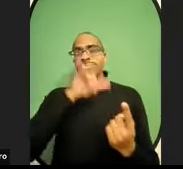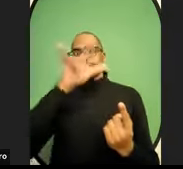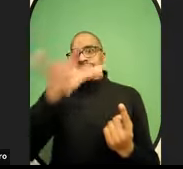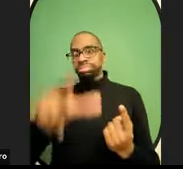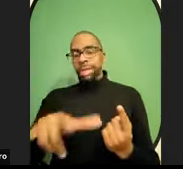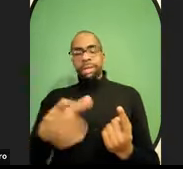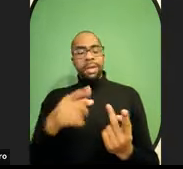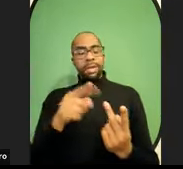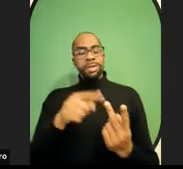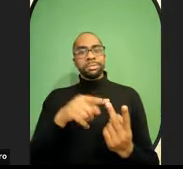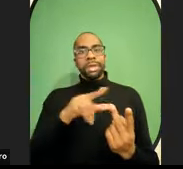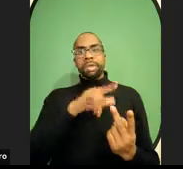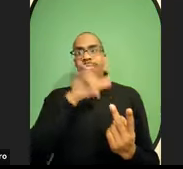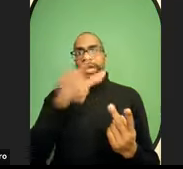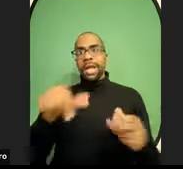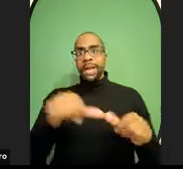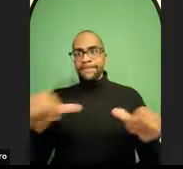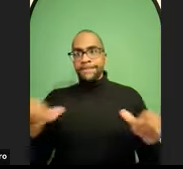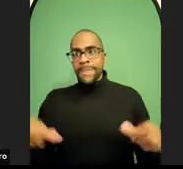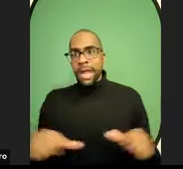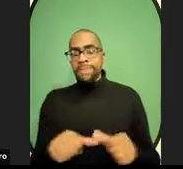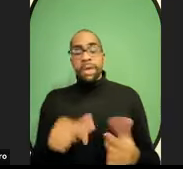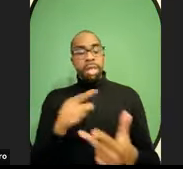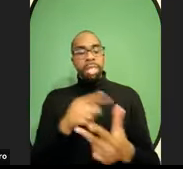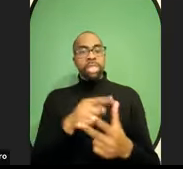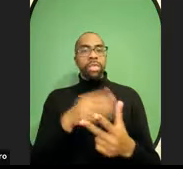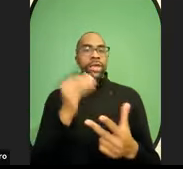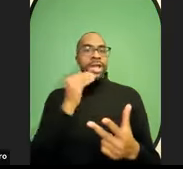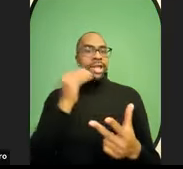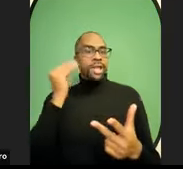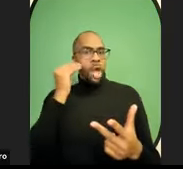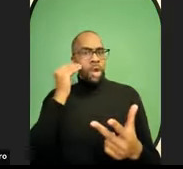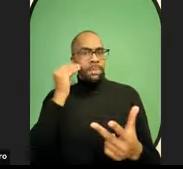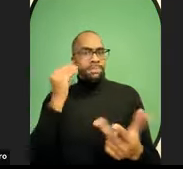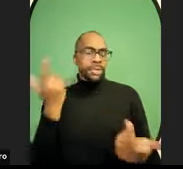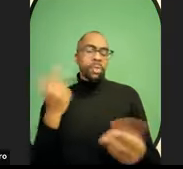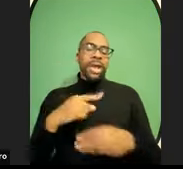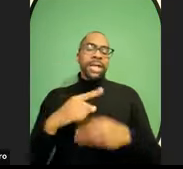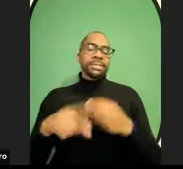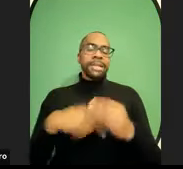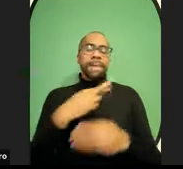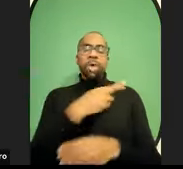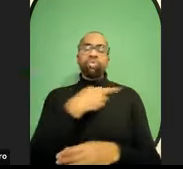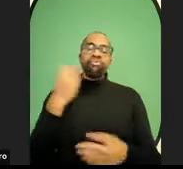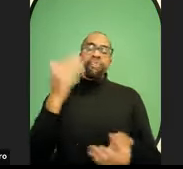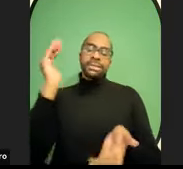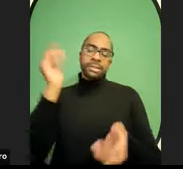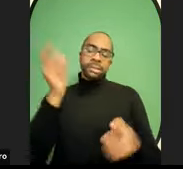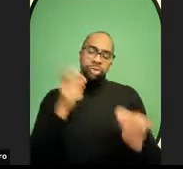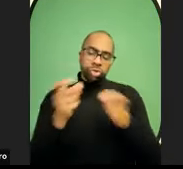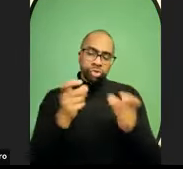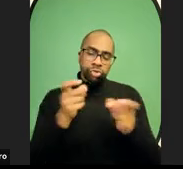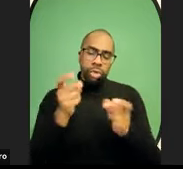an airplane airport. rports, getting back home. All those rports, getting back home, all those things and so it's it's it's all about.